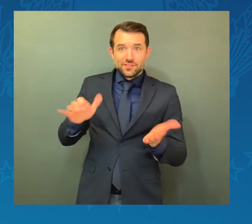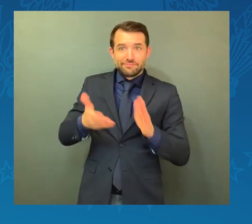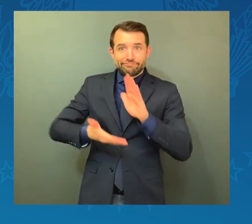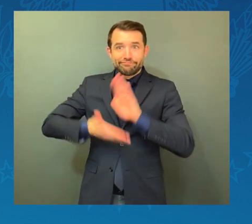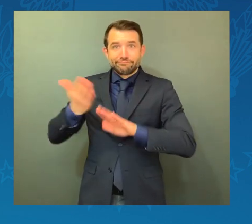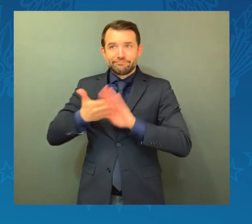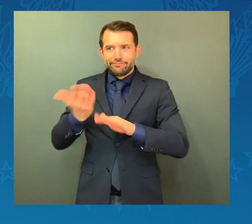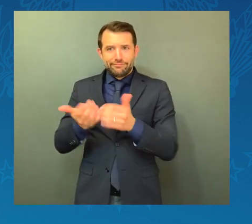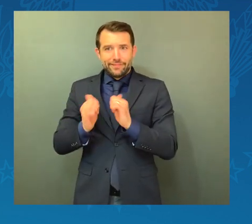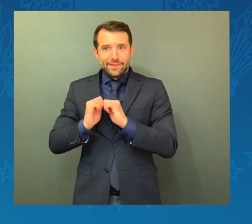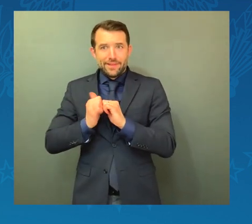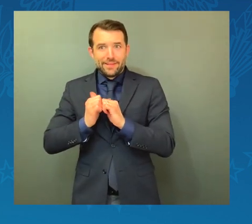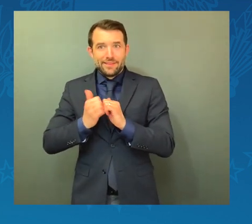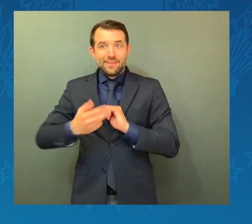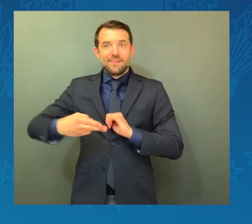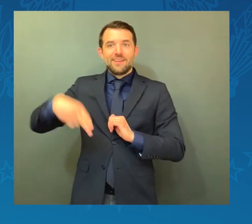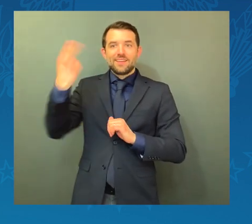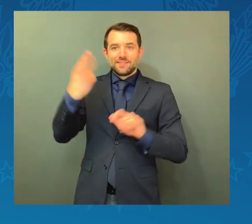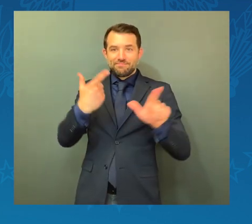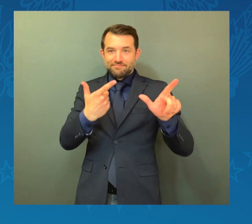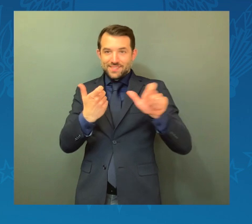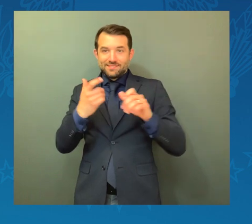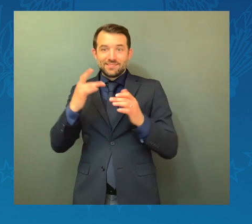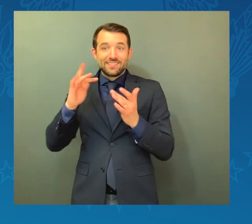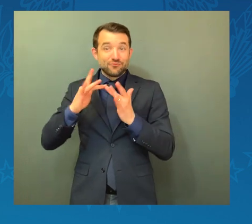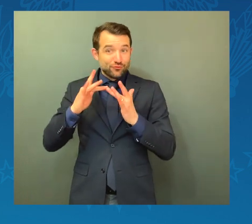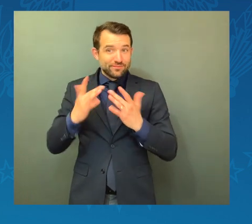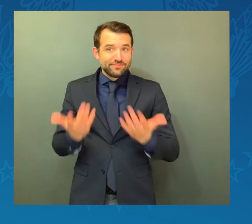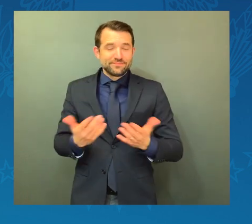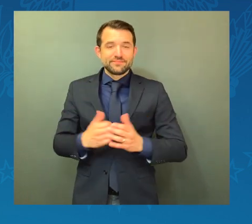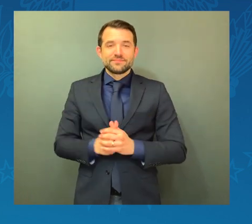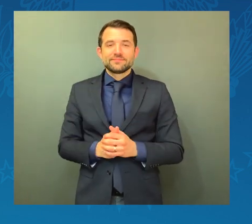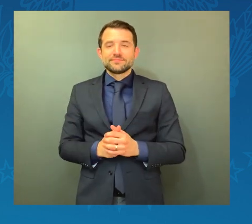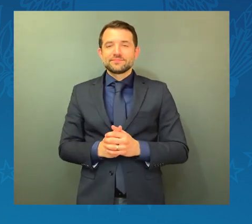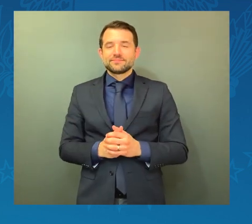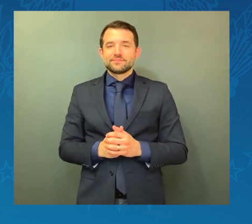by having access to high-speed Internet. And so, we are fighting every day